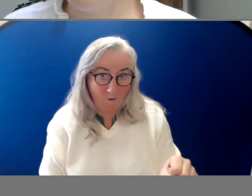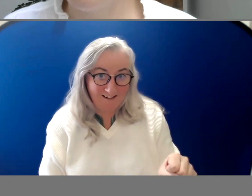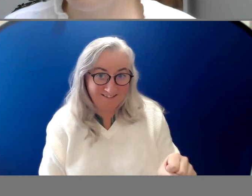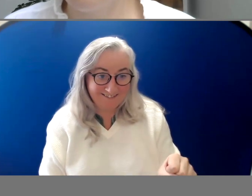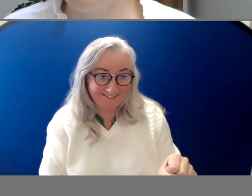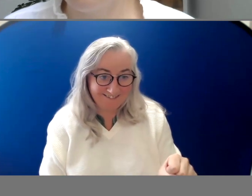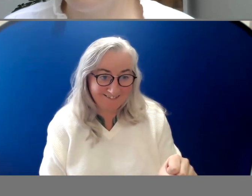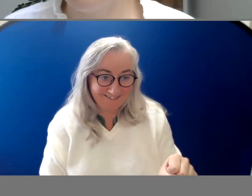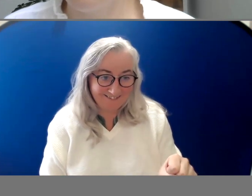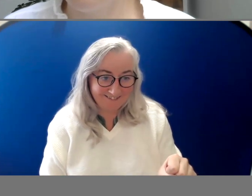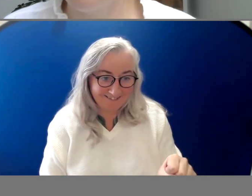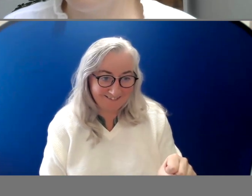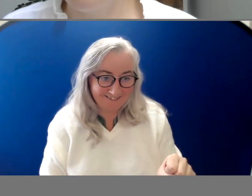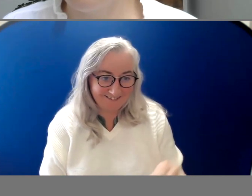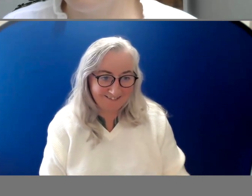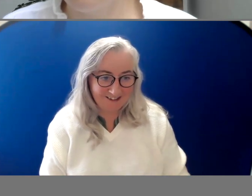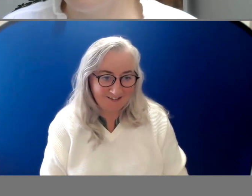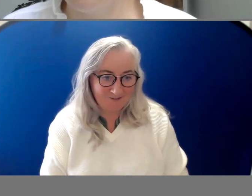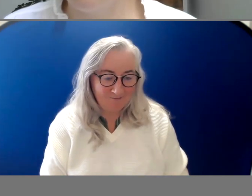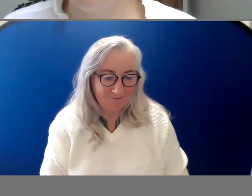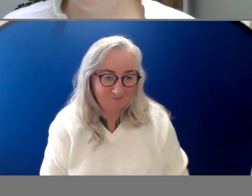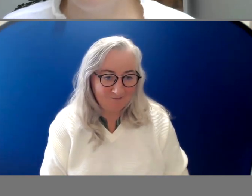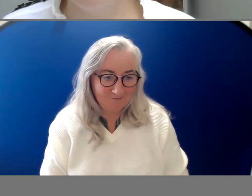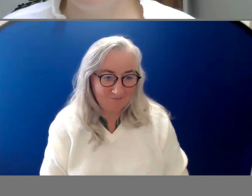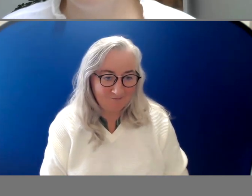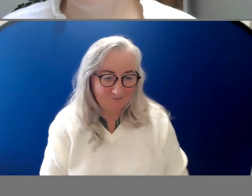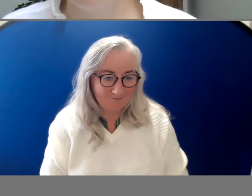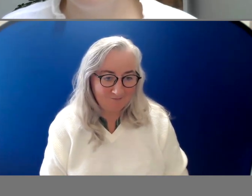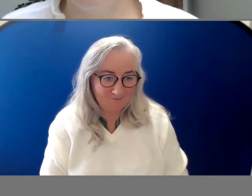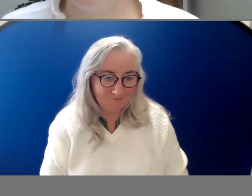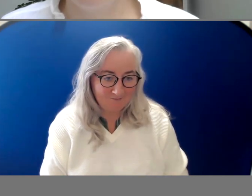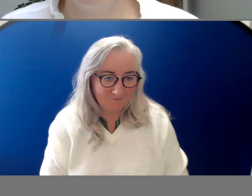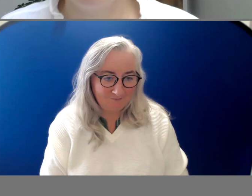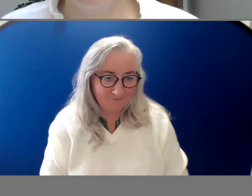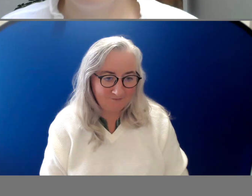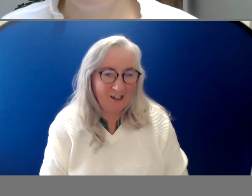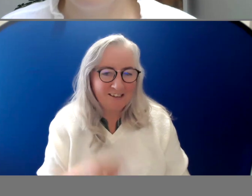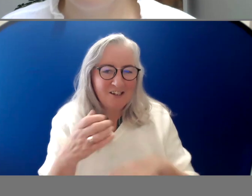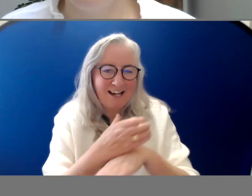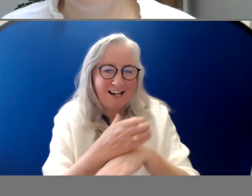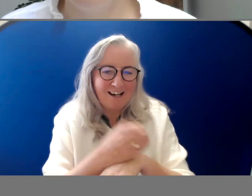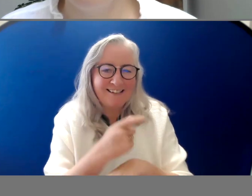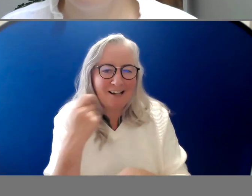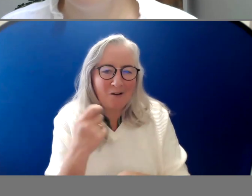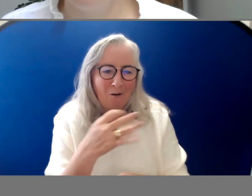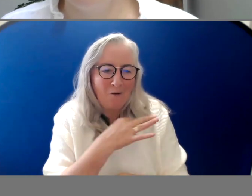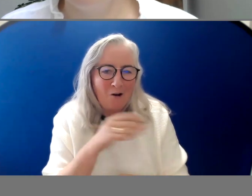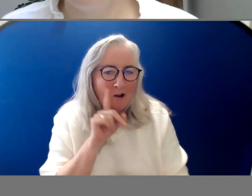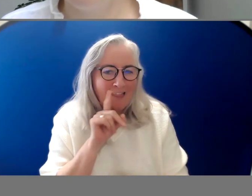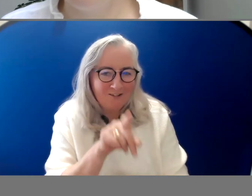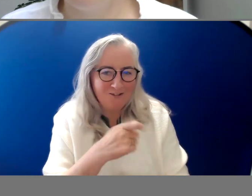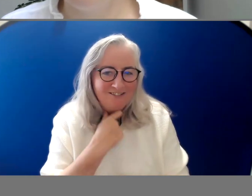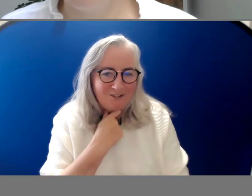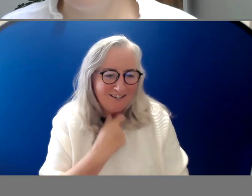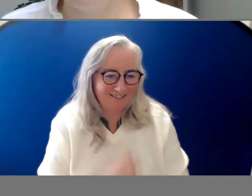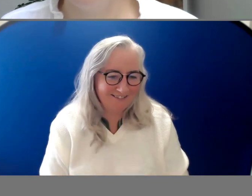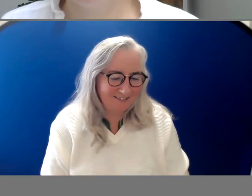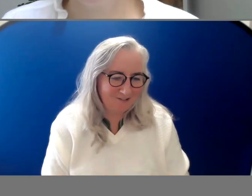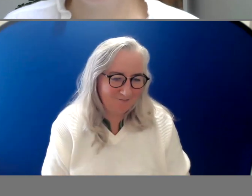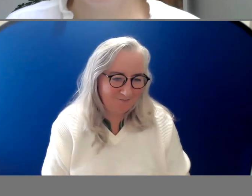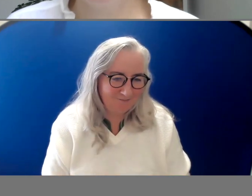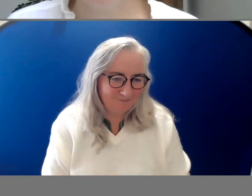her harness tell me good girl sometimes she's a bit uncertain if she knows I am good girl >> so I think